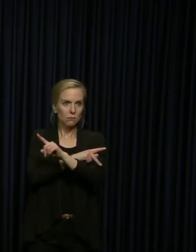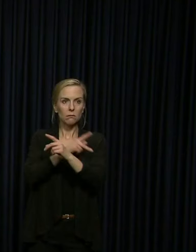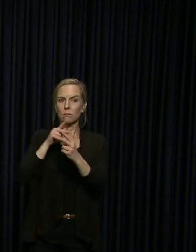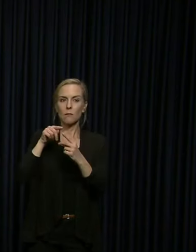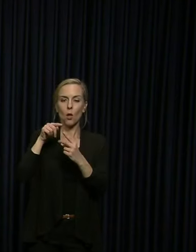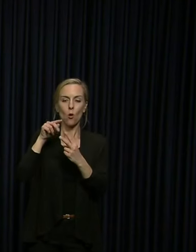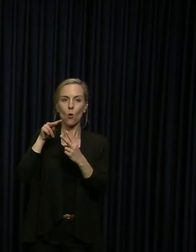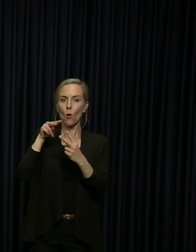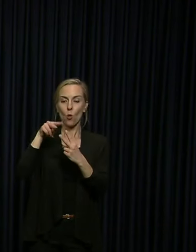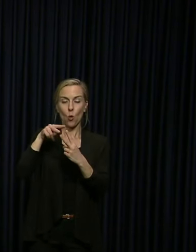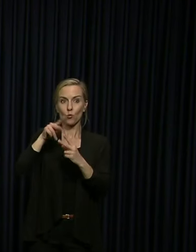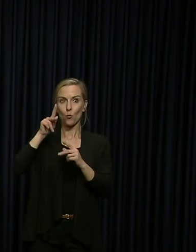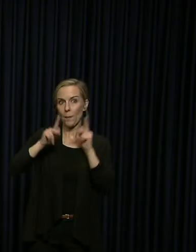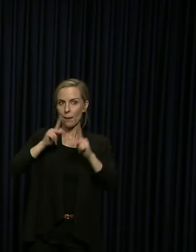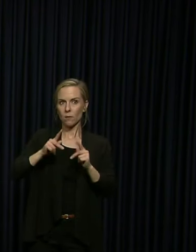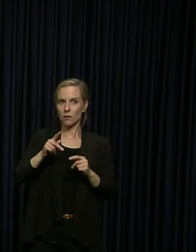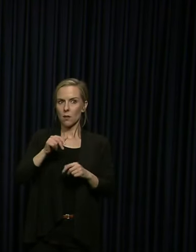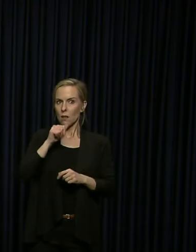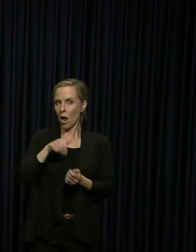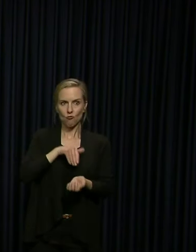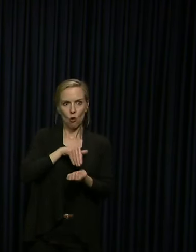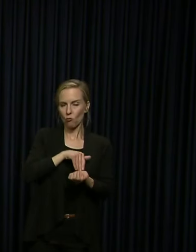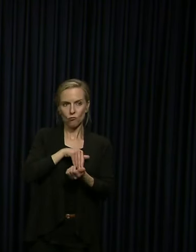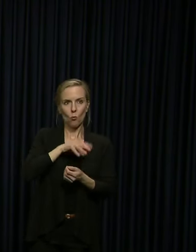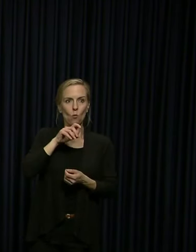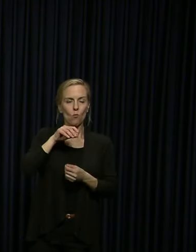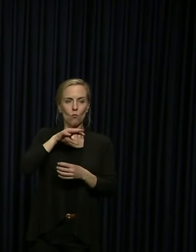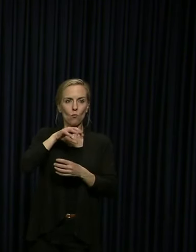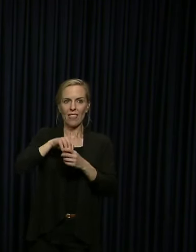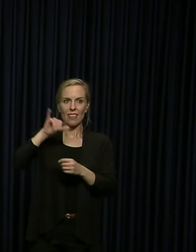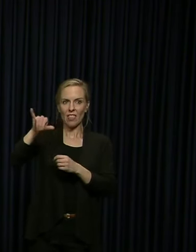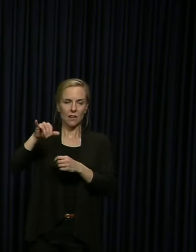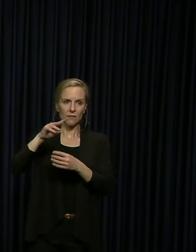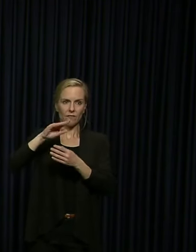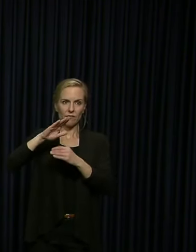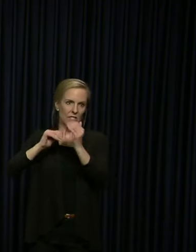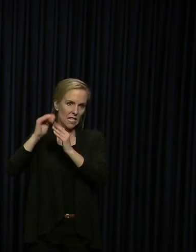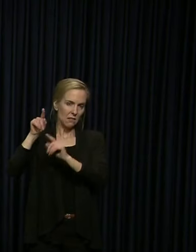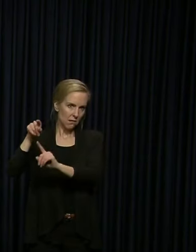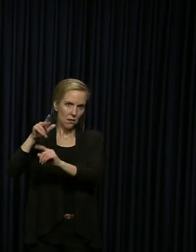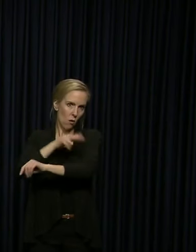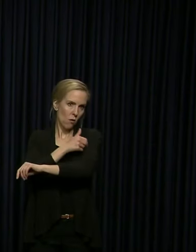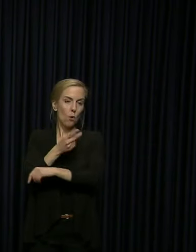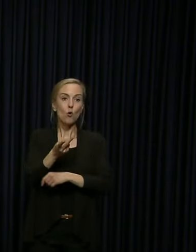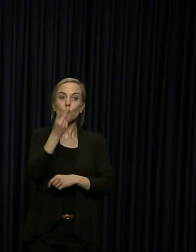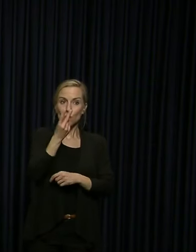THE SITUATION, TRYING TO BUY PPE, TRYING TO EXPAND OUR HEALTH CARE CAPACITY EVERY DAY.